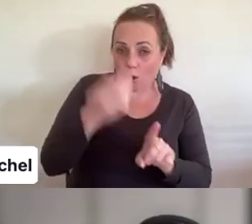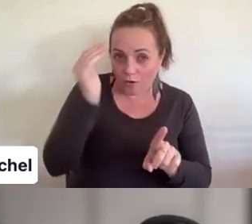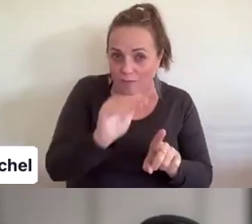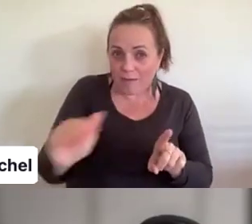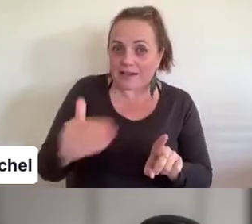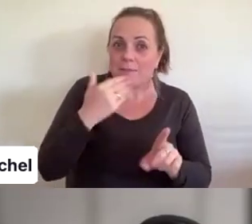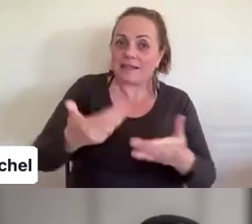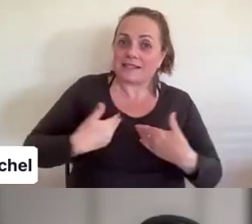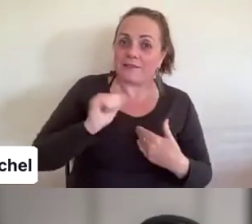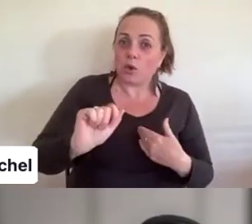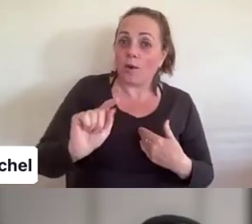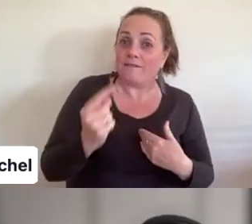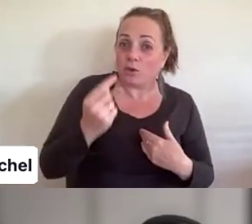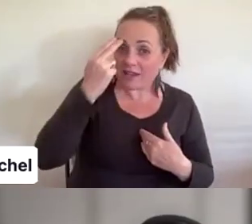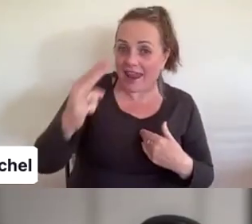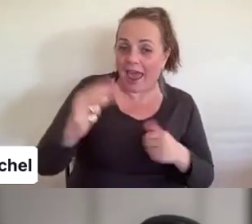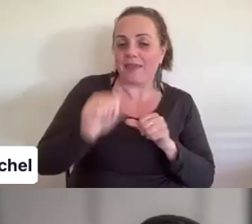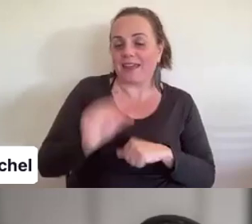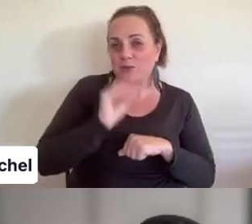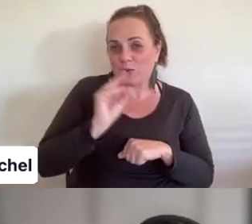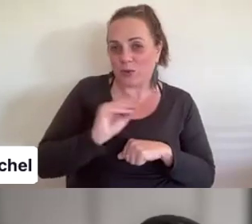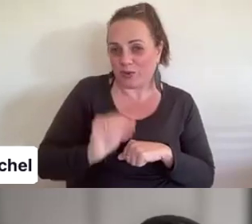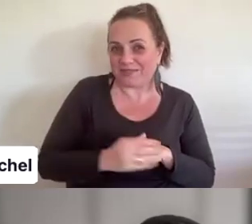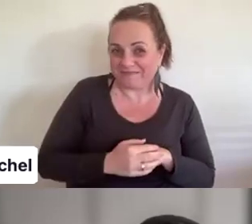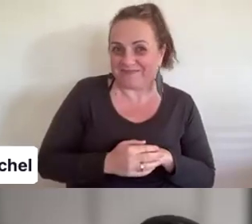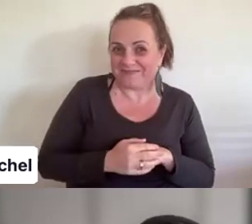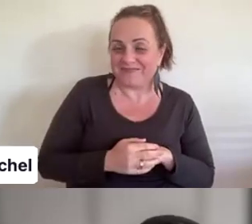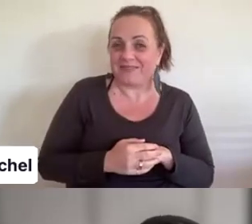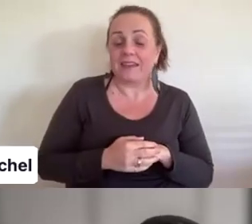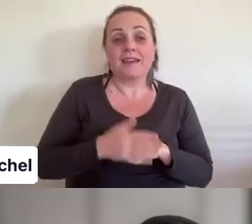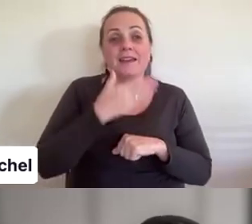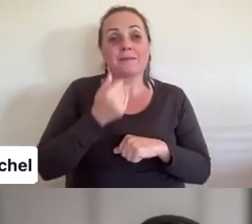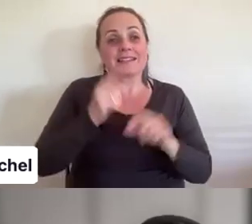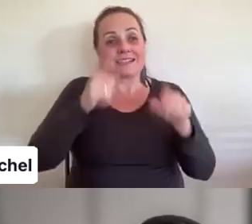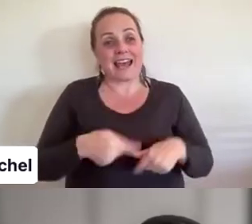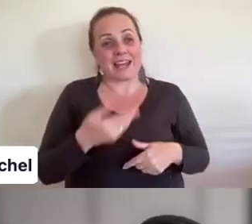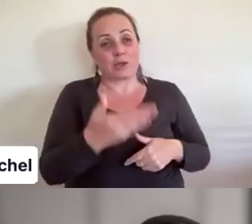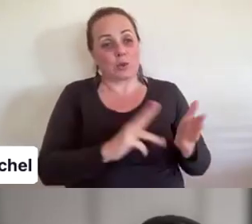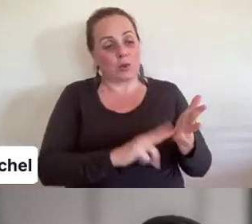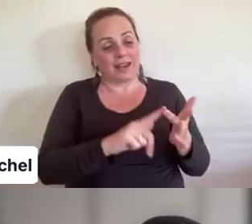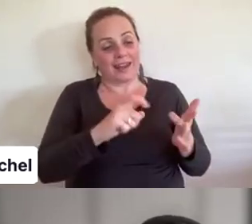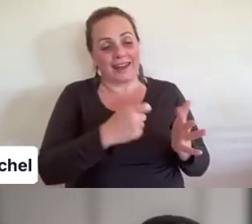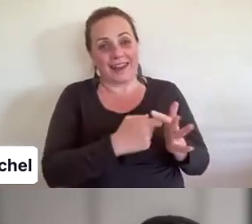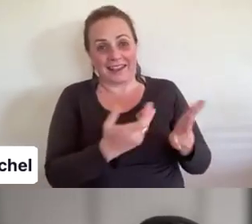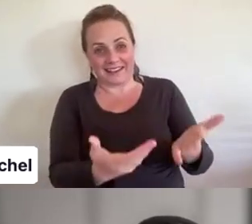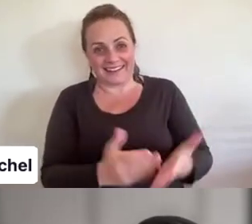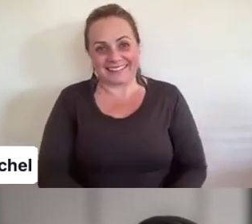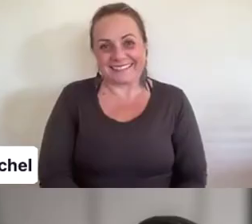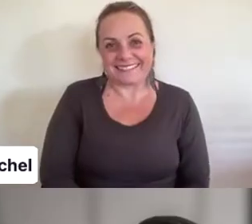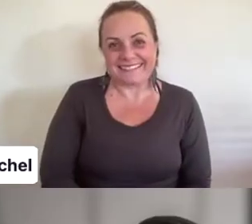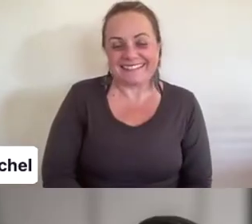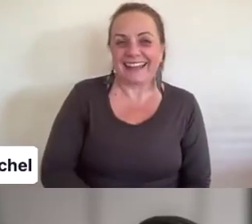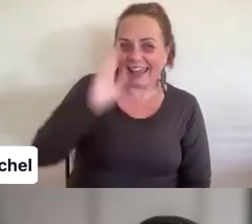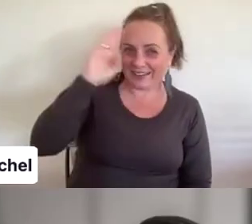first name before you start speaking and can we start with you, Nick? Kia ora koutou, it's Nick